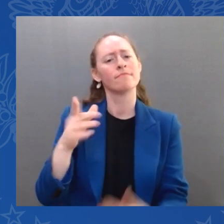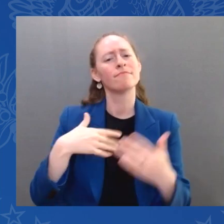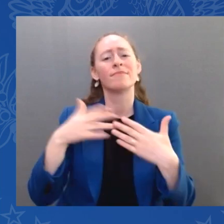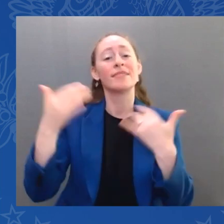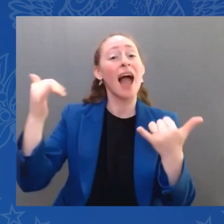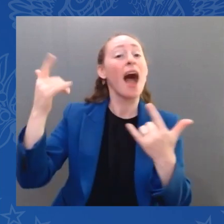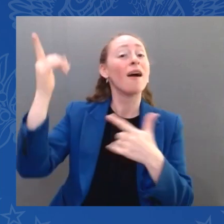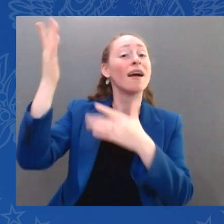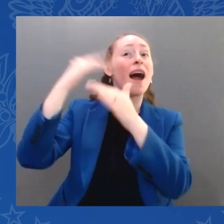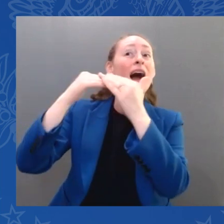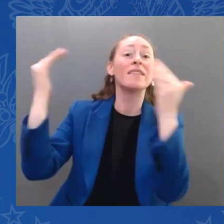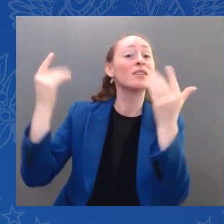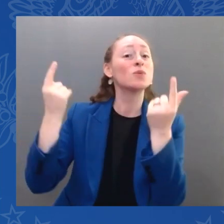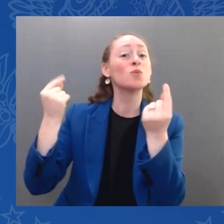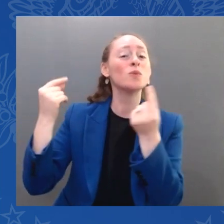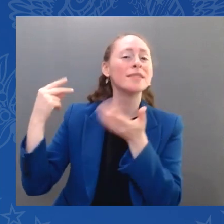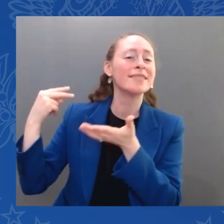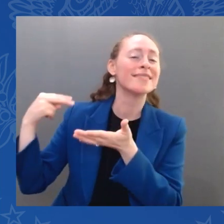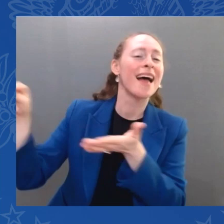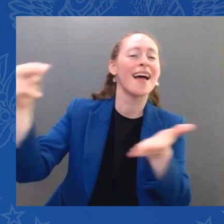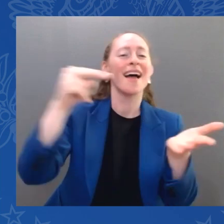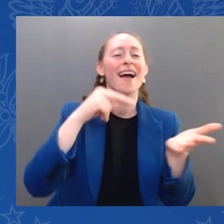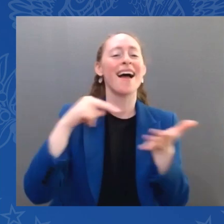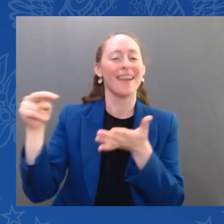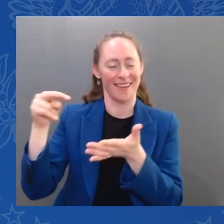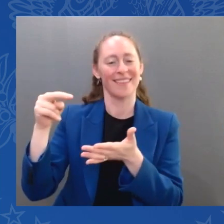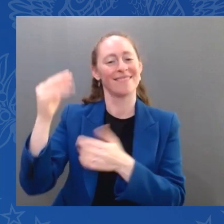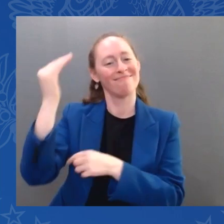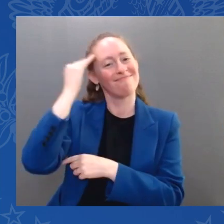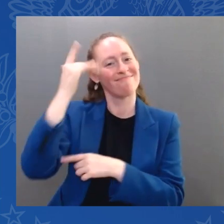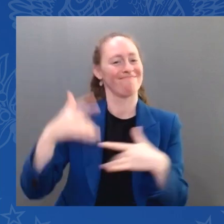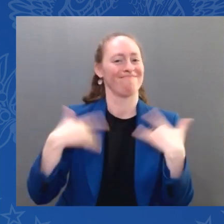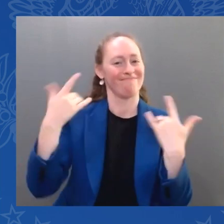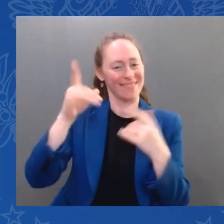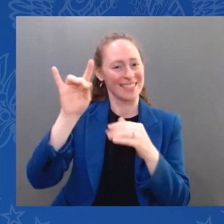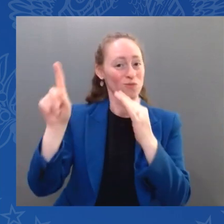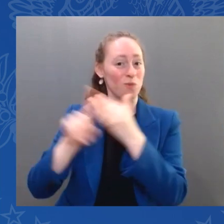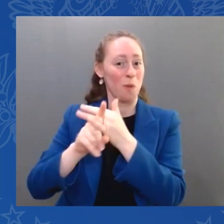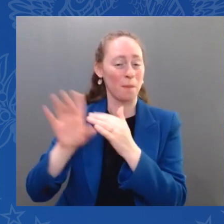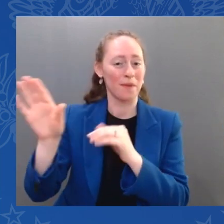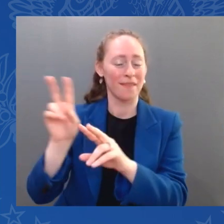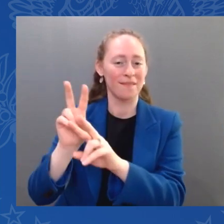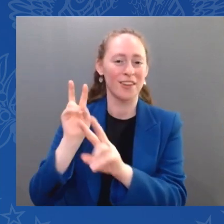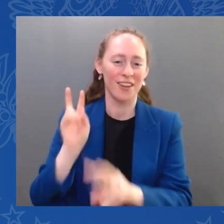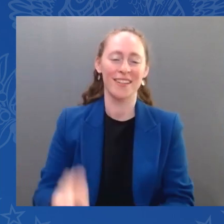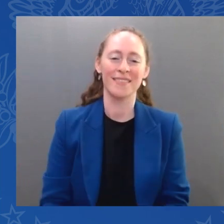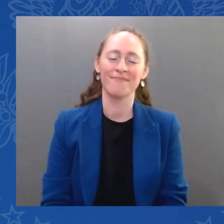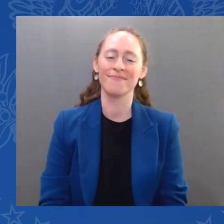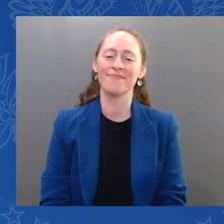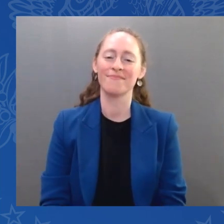My name is Gaetano Whitfield Jr, and I'd like to begin my remarks by saying the names of the victims of the Buffalo Massacre